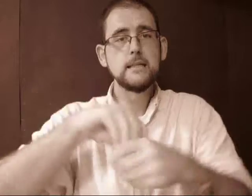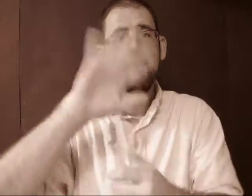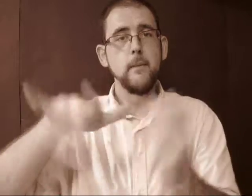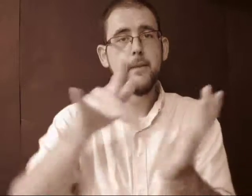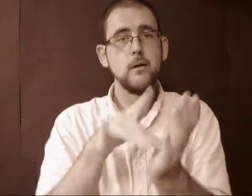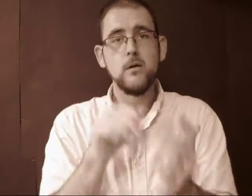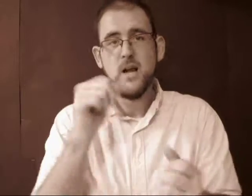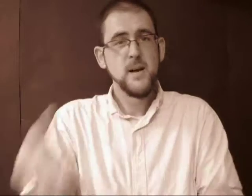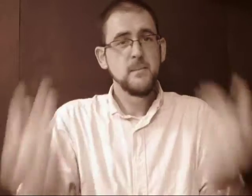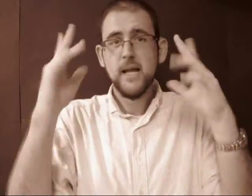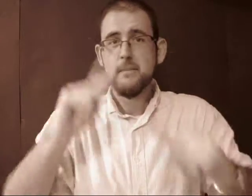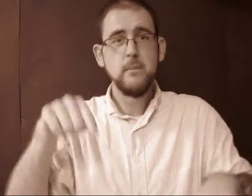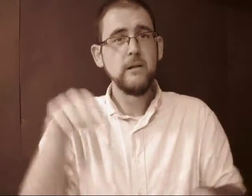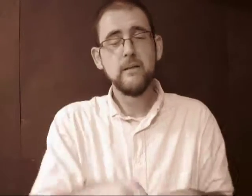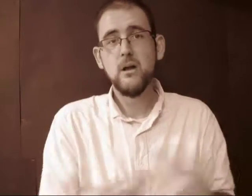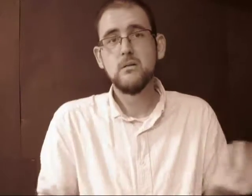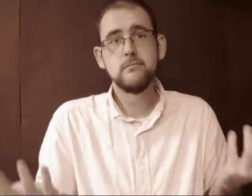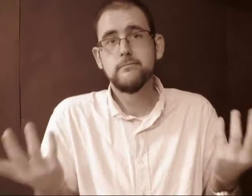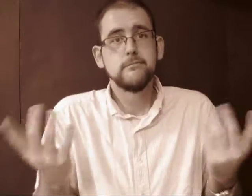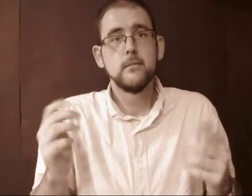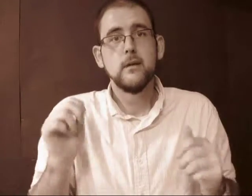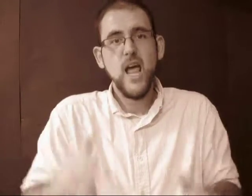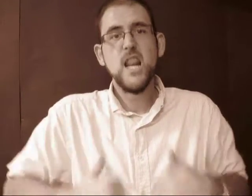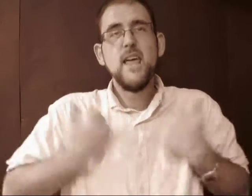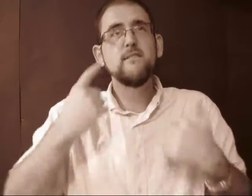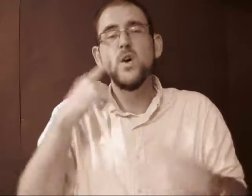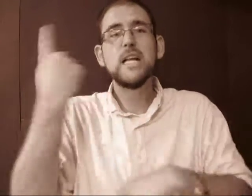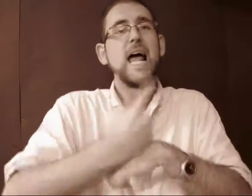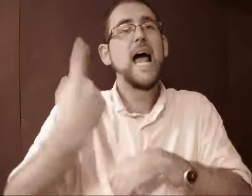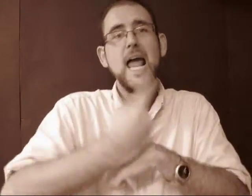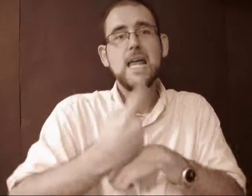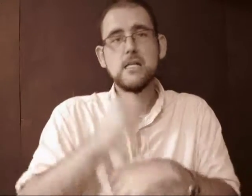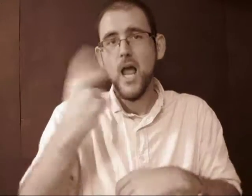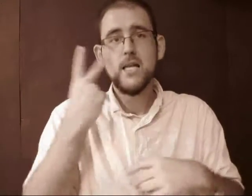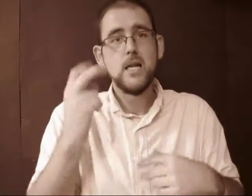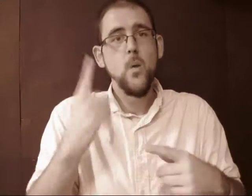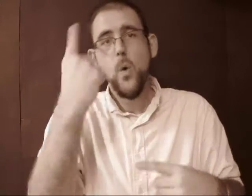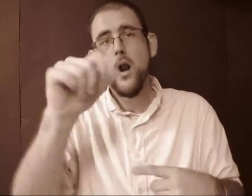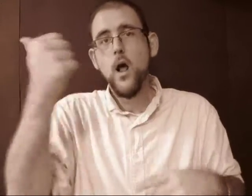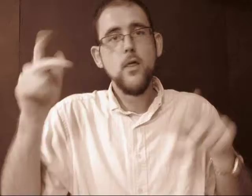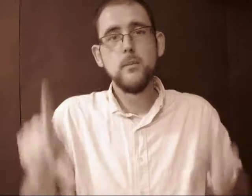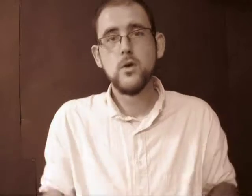in the interior without many people there. You could go for days without seeing another person.